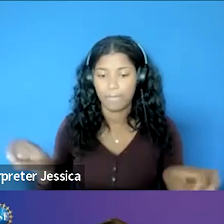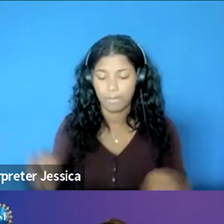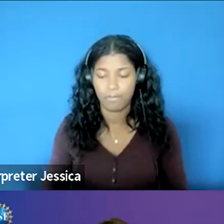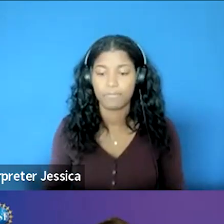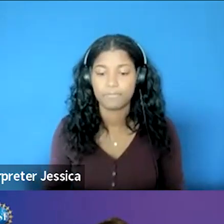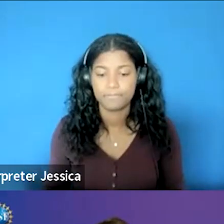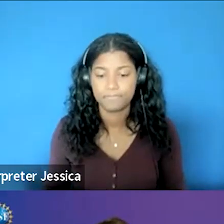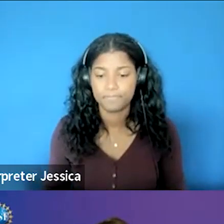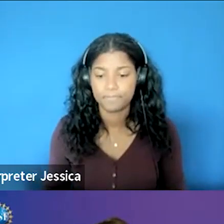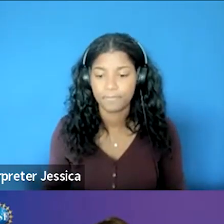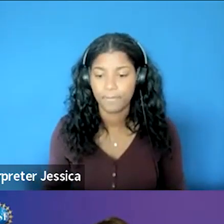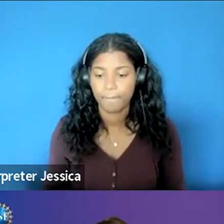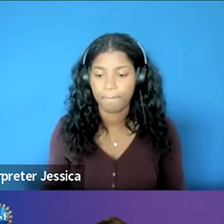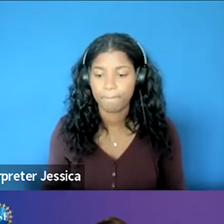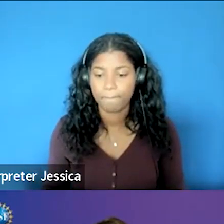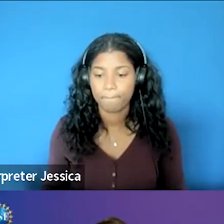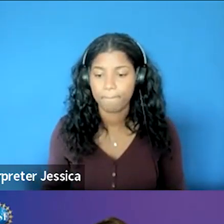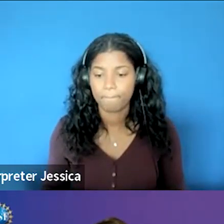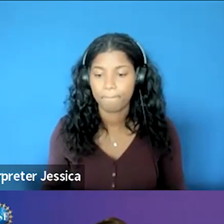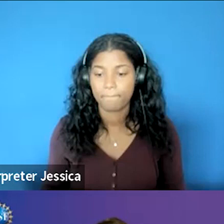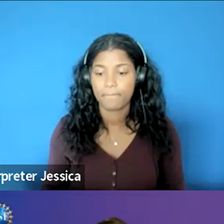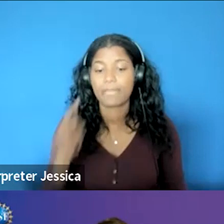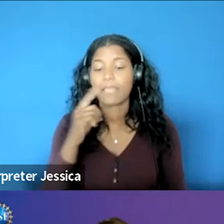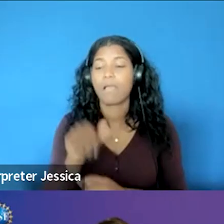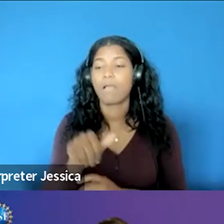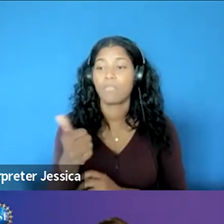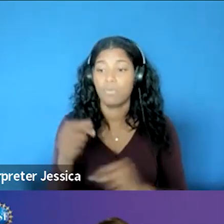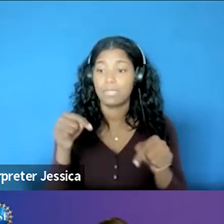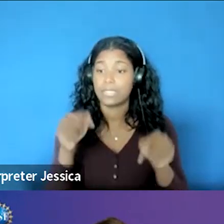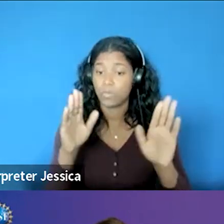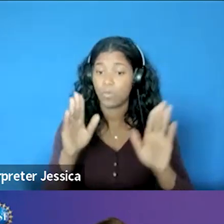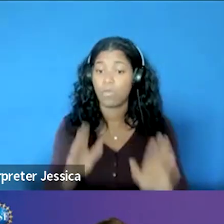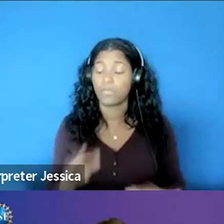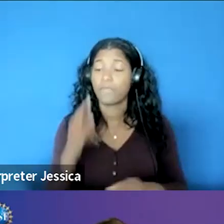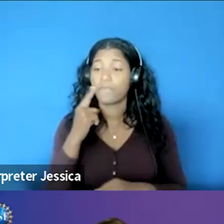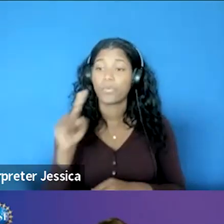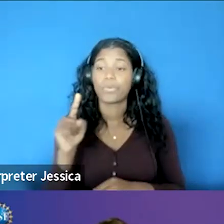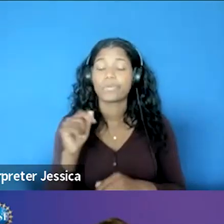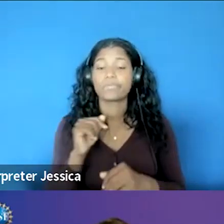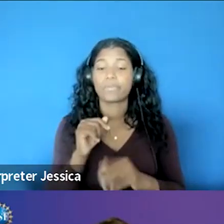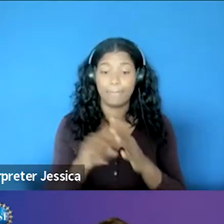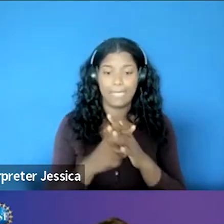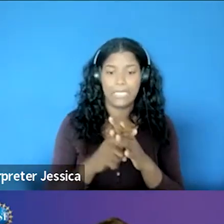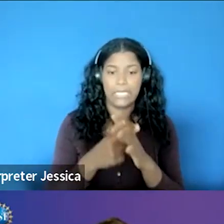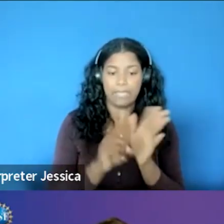Manju Hingorani: And I think Dan, the other thing is that this is great, especially for junior investigators and I think even post-docs